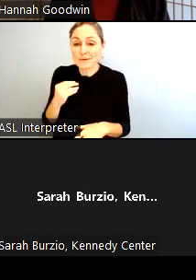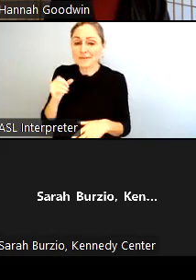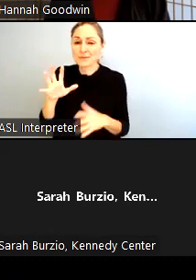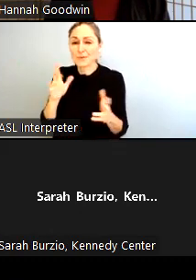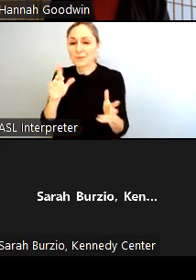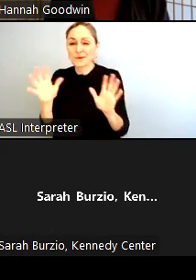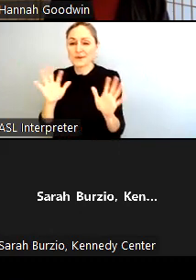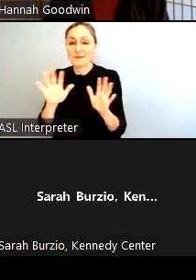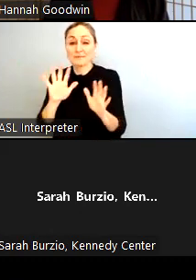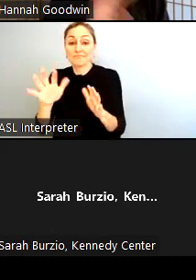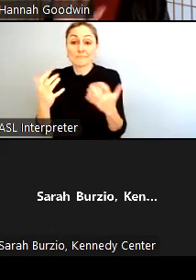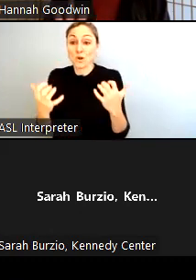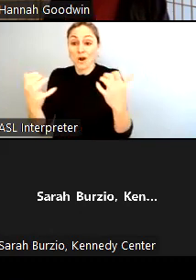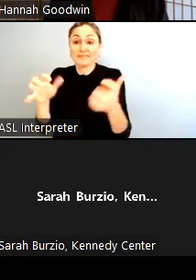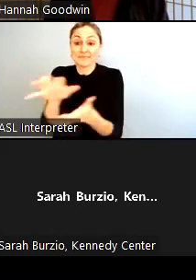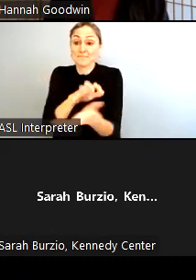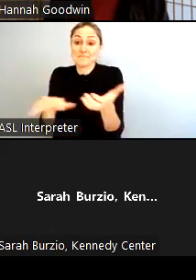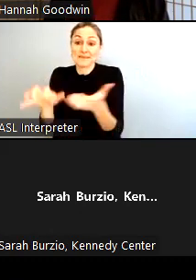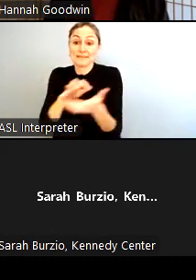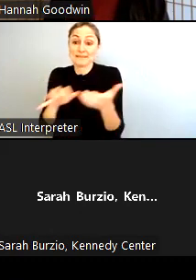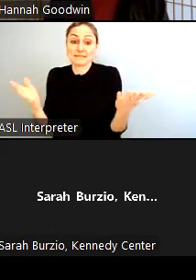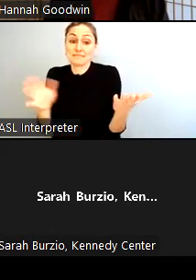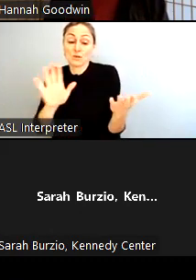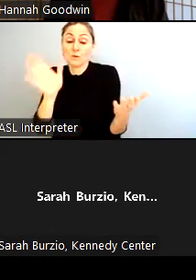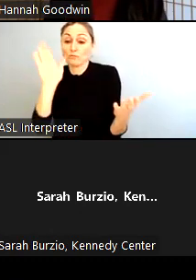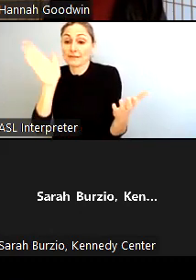Is it something that really could run across all levels?